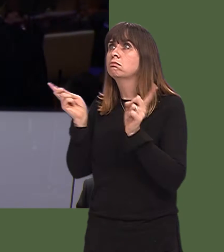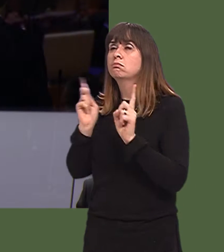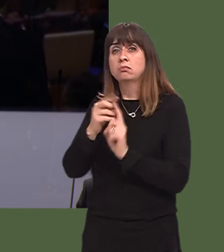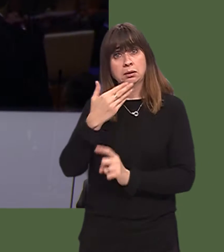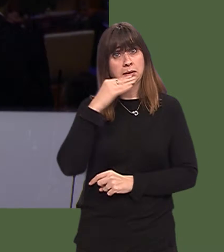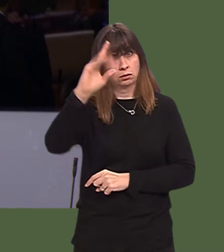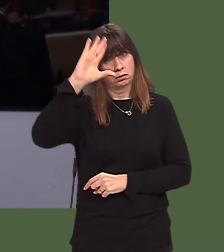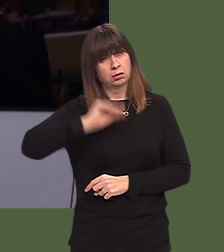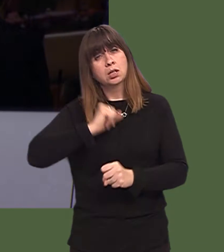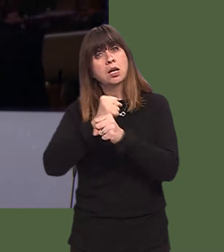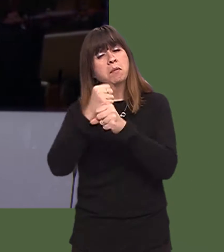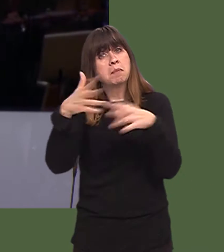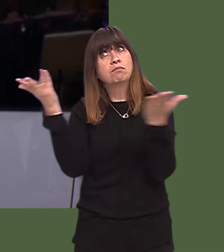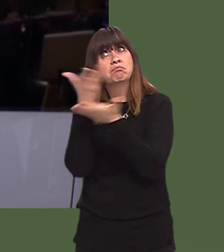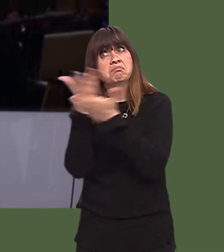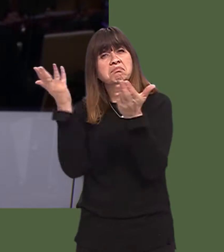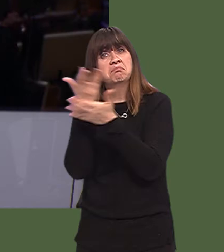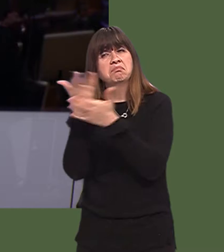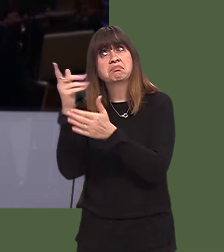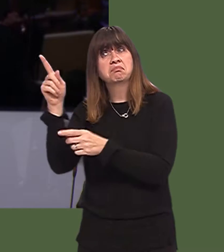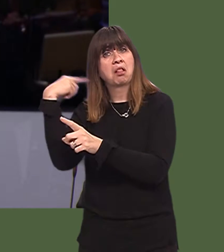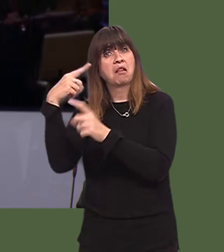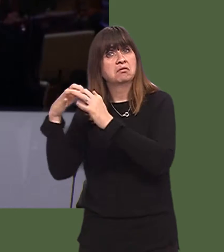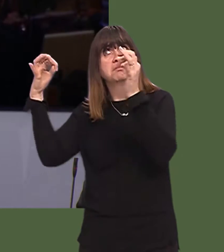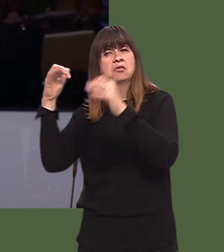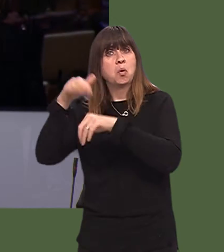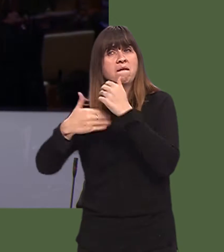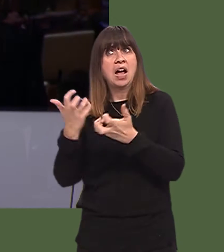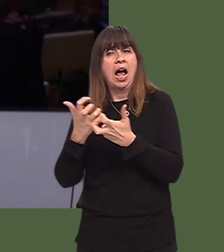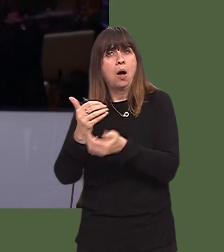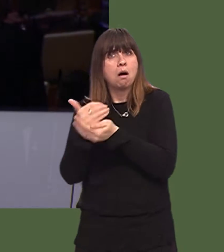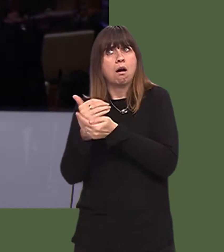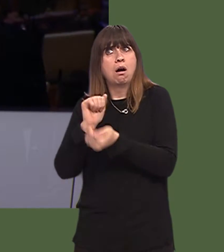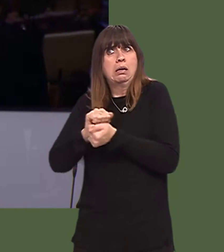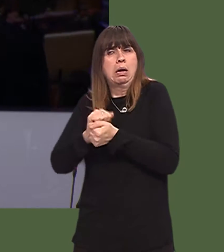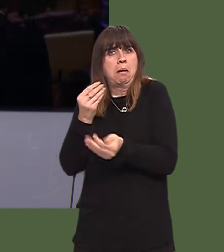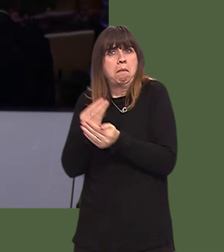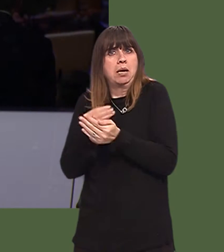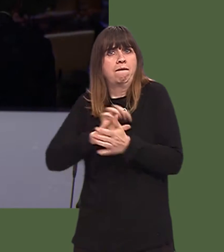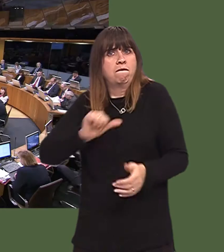Can you update us on your Governmentís discussions with the UK Government on the best way to safeguard future support for the Welsh farming industry?